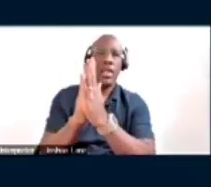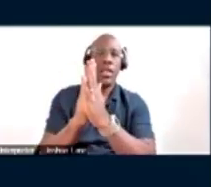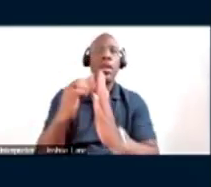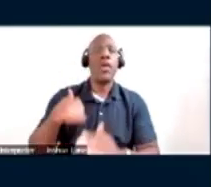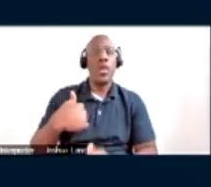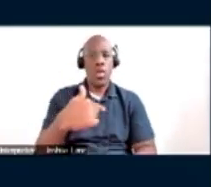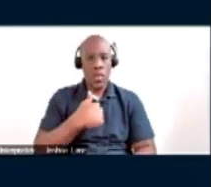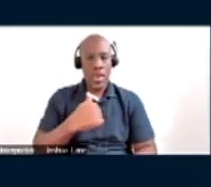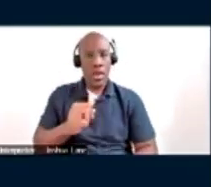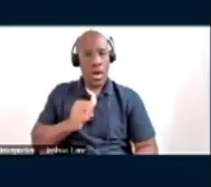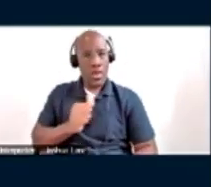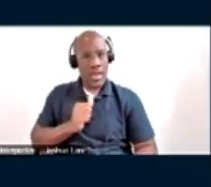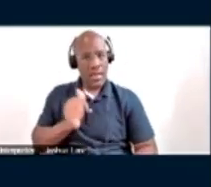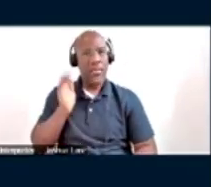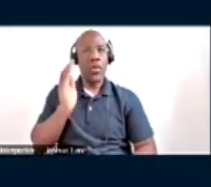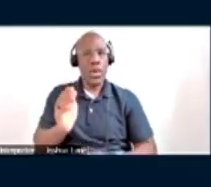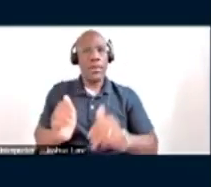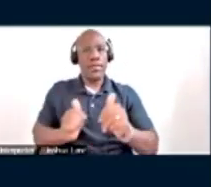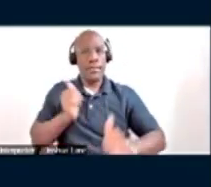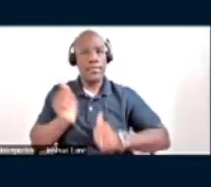by reviewing it as rapidly as possible.